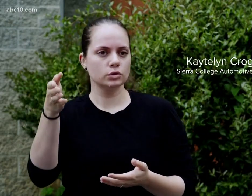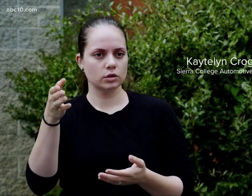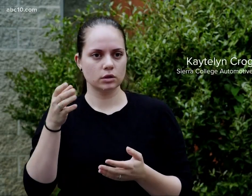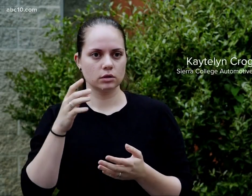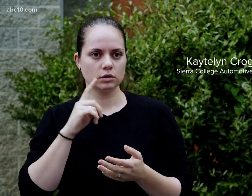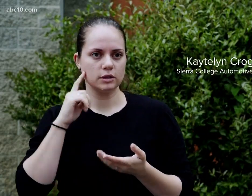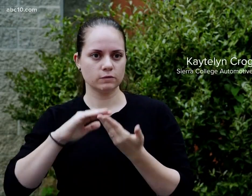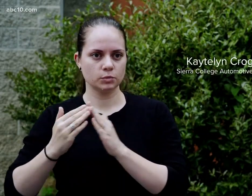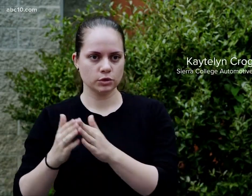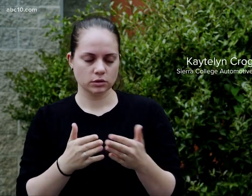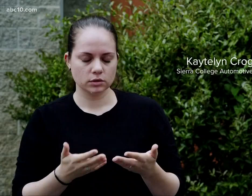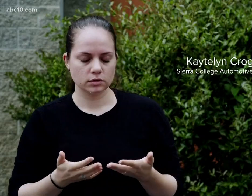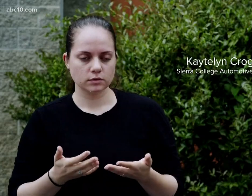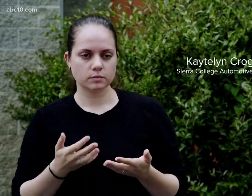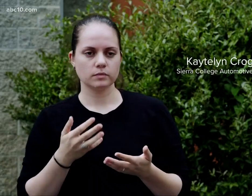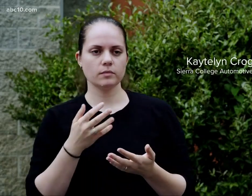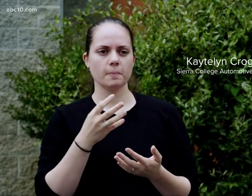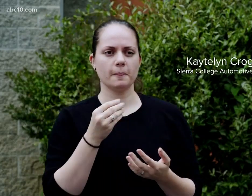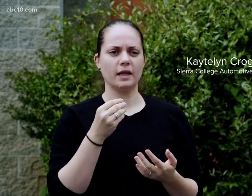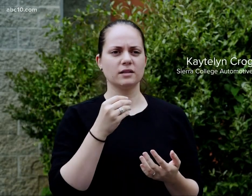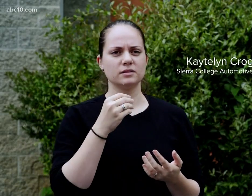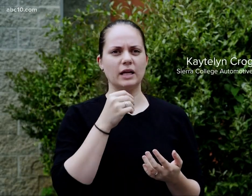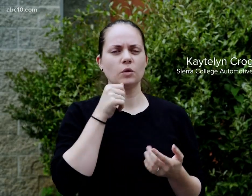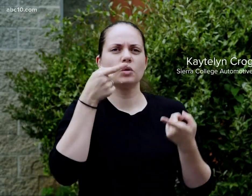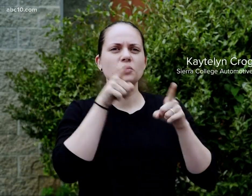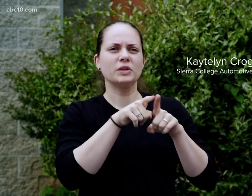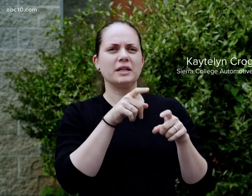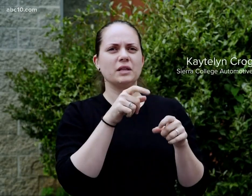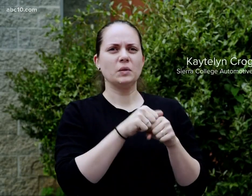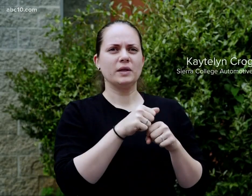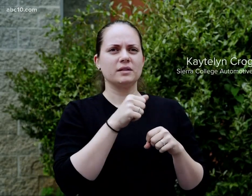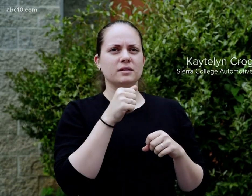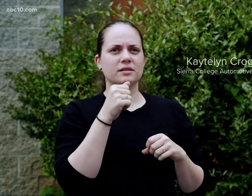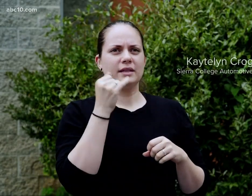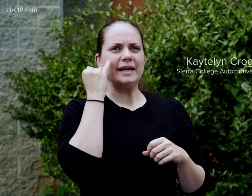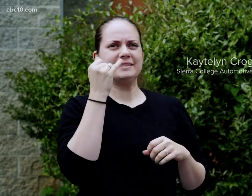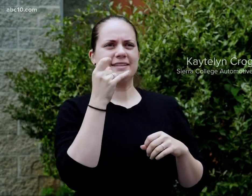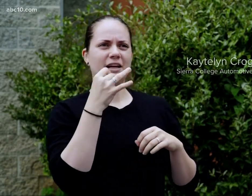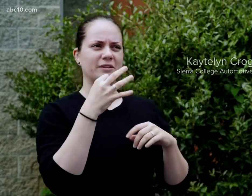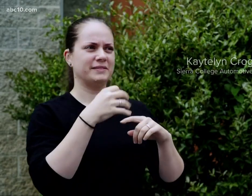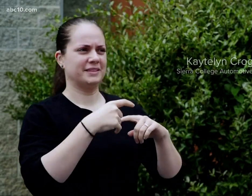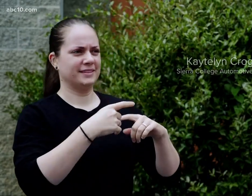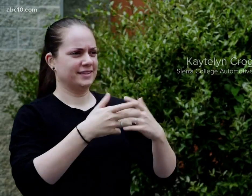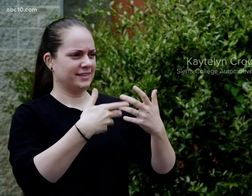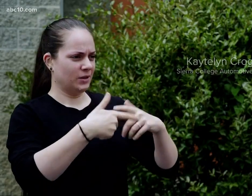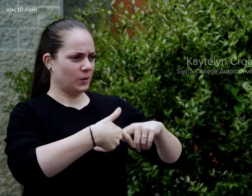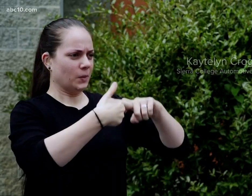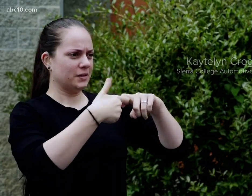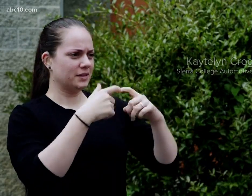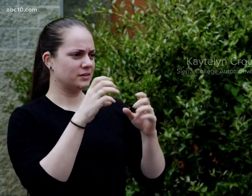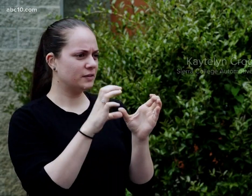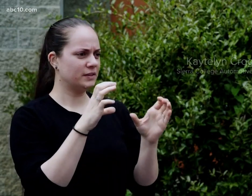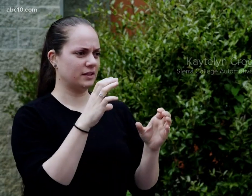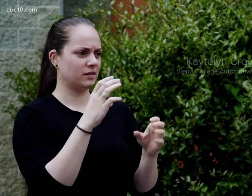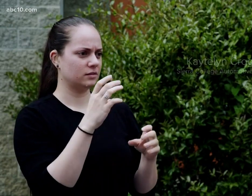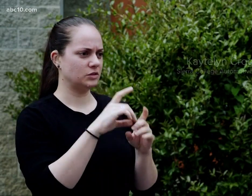WORRY THERE, OTHER STUDENTS MAY NEED TO TRANSFER SCHOOLS ON MAJORS, WHICH WORRY THERE, OTHER STUDENTS MAY NEED TO TRANSFER SCHOOLS ON MAJORS, WHICH ARE WORRY THERE, OTHER STUDENTS MAY NEED TO TRANSFER SCHOOLS ON MAJORS, WHICH ARE NOT WORRY THERE, OTHER STUDENTS MAY NEED TO TRANSFER SCHOOLS ON MAJORS, WHICH ARE NOT SO NEED TO TRANSFER SCHOOLS ON MAJORS, WHICH ARE NOT SO NEED TO TRANSFER SCHOOLS ON MAJORS, WHICH ARE NOT SO SIMPLE. MAJORS, WHICH ARE NOT SO SIMPLE. MAJORS, WHICH ARE NOT SO SIMPLE. >> MAJORS, WHICH ARE NOT SO SIMPLE. >> REALLY MAJORS, WHICH ARE NOT SO SIMPLE. >> REALLY HANDS MAJORS, WHICH ARE NOT SO SIMPLE. >> REALLY HANDS ON MAJORS, WHICH ARE NOT SO SIMPLE. >> REALLY HANDS ON AND MAJORS, WHICH ARE NOT SO SIMPLE. >> REALLY HANDS ON AND A SIMPLE. >> REALLY HANDS ON AND A SIMPLE. >> REALLY HANDS ON AND A PERFECT SIMPLE. >> REALLY HANDS ON AND A PERFECT OPPORTUNITY SIMPLE. >> REALLY HANDS ON AND A PERFECT OPPORTUNITY FOR SIMPLE. >> REALLY HANDS ON AND A PERFECT OPPORTUNITY FOR THAT REALLY HANDS ON AND A PERFECT OPPORTUNITY FOR THAT REALLY HANDS ON AND A PERFECT OPPORTUNITY FOR THAT STUDENT. PERFECT OPPORTUNITY FOR THAT STUDENT. PERFECT OPPORTUNITY FOR THAT STUDENT. AND PERFECT OPPORTUNITY FOR THAT STUDENT. AND TO